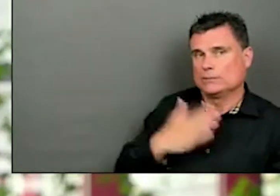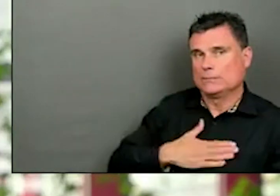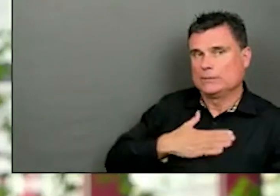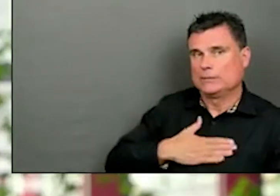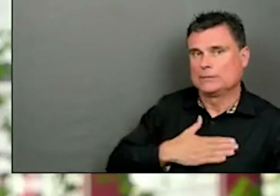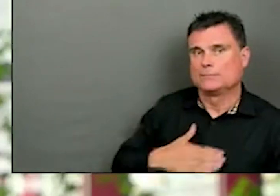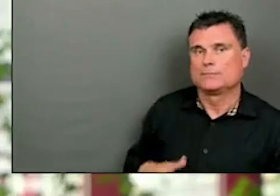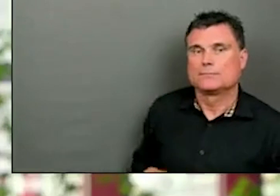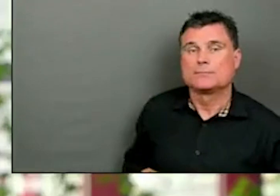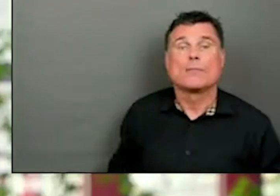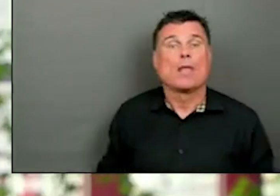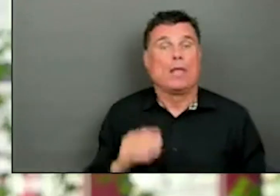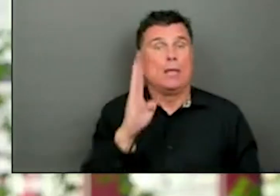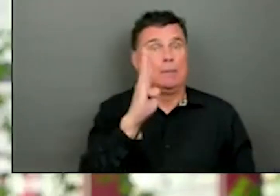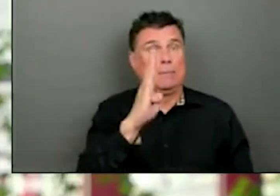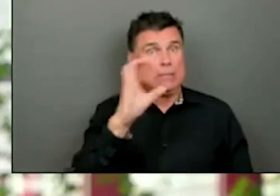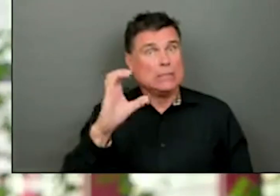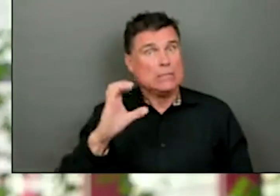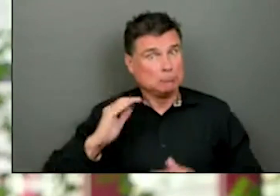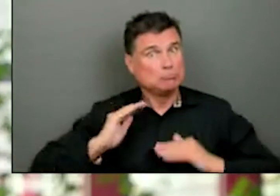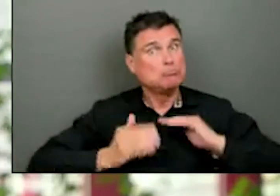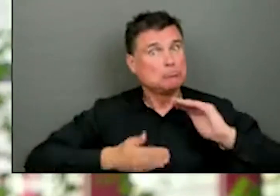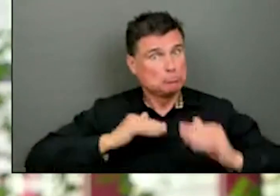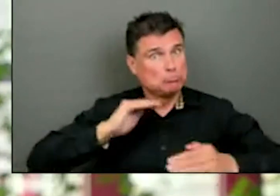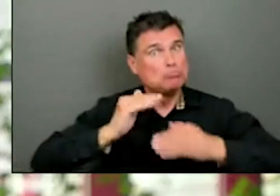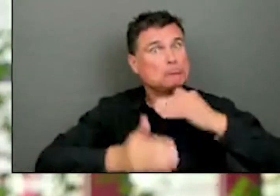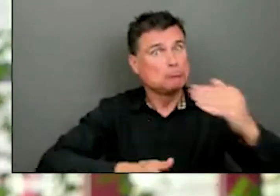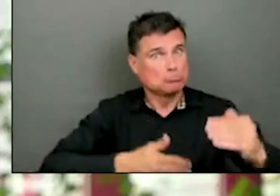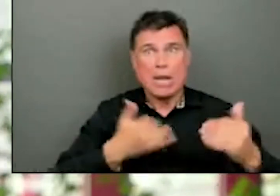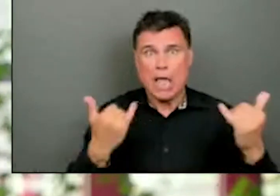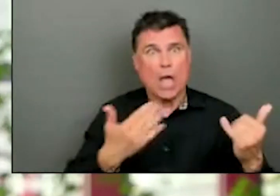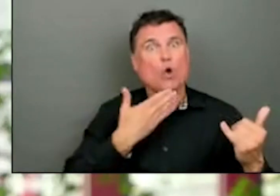these days but what do you expect to see in the next few weeks um what are you watching most